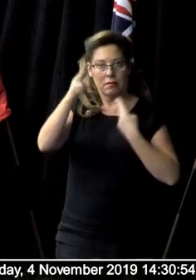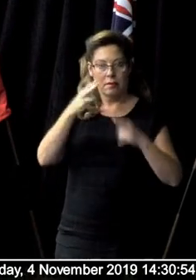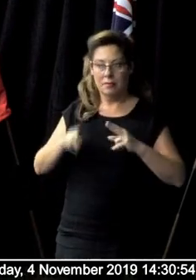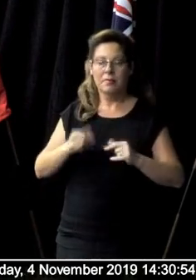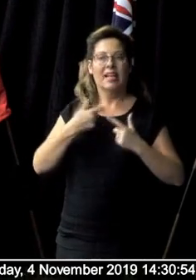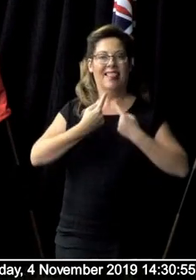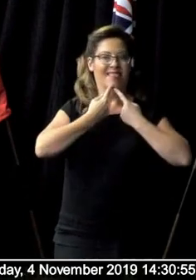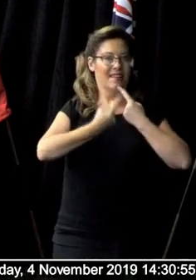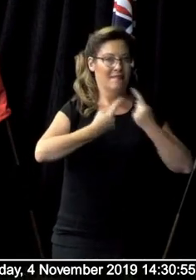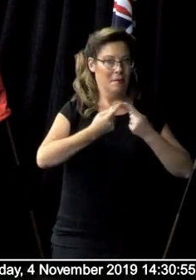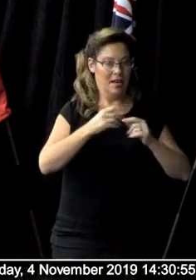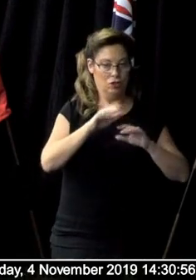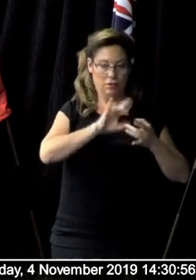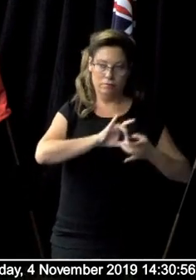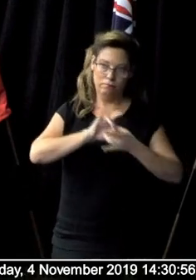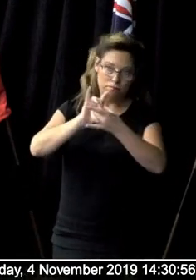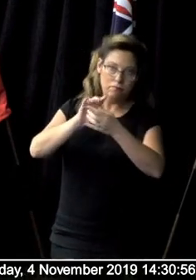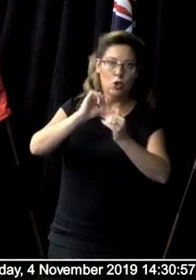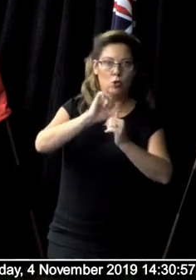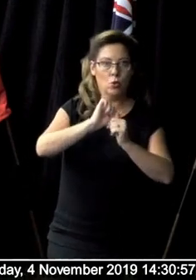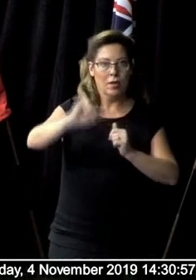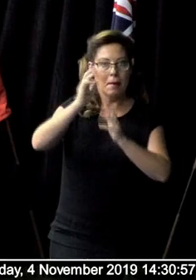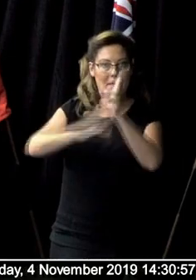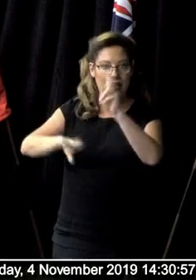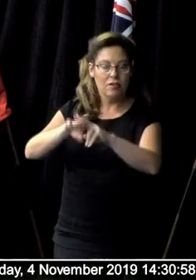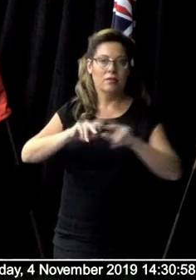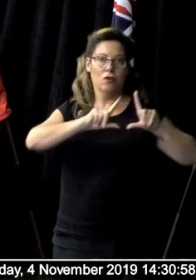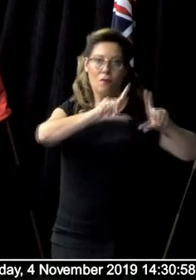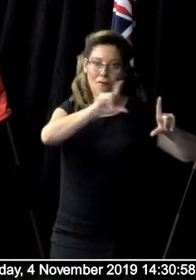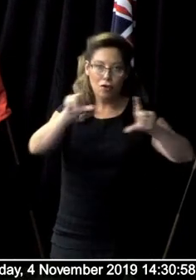the parents of such disability including photographs or video because that